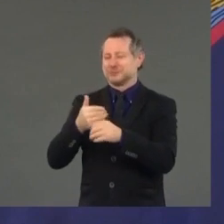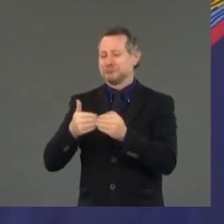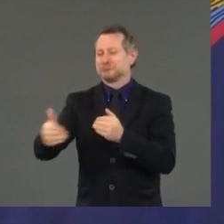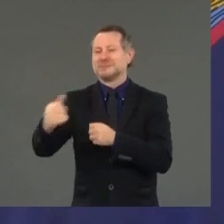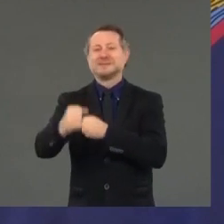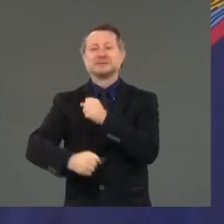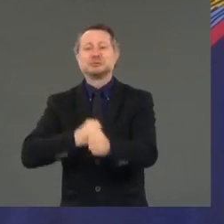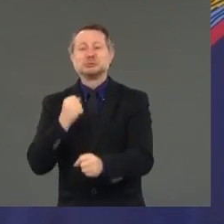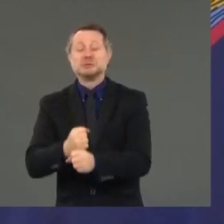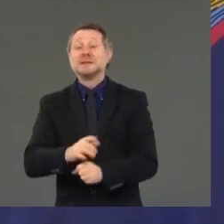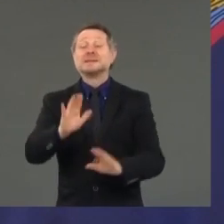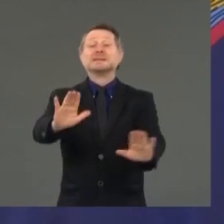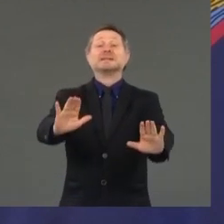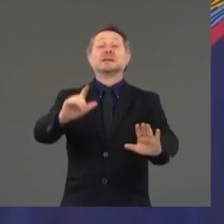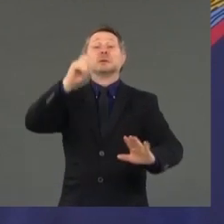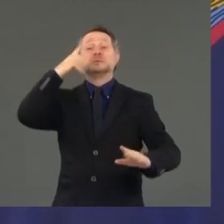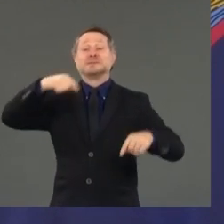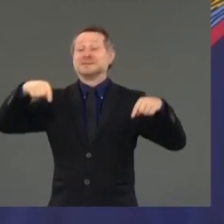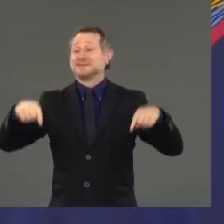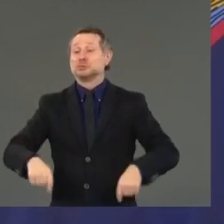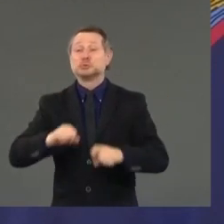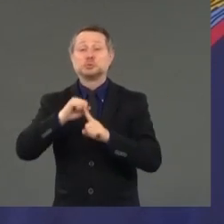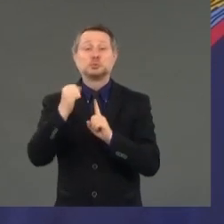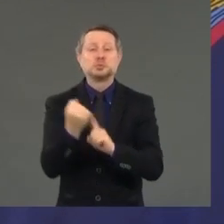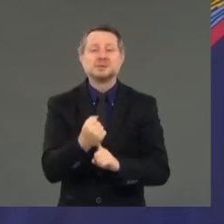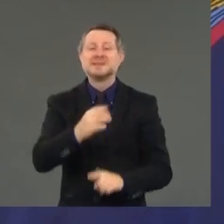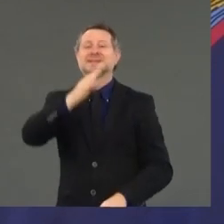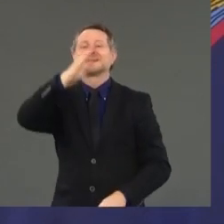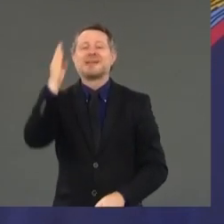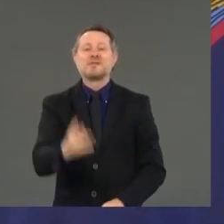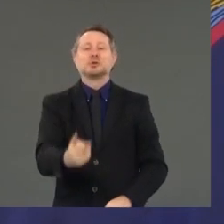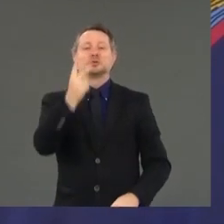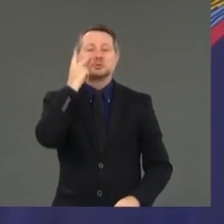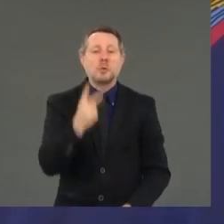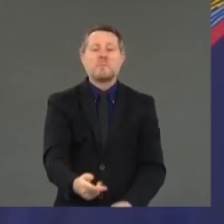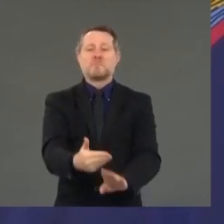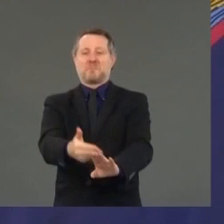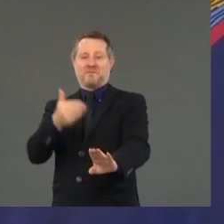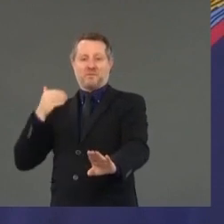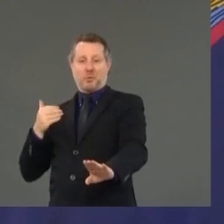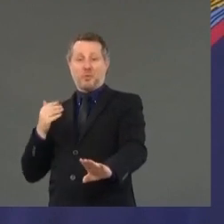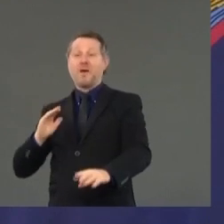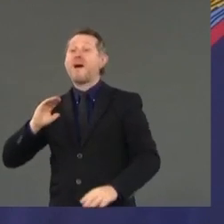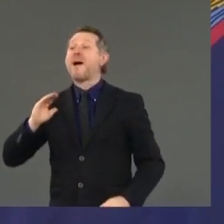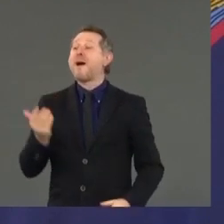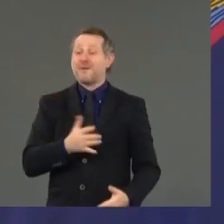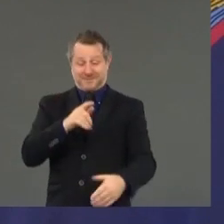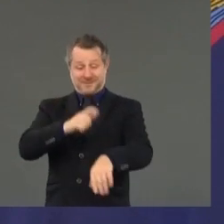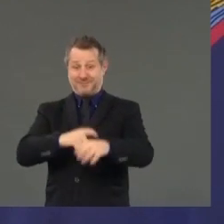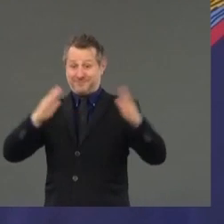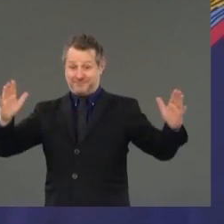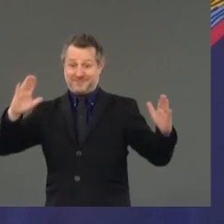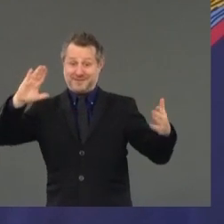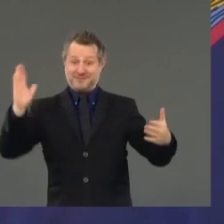YEAR? WELL, LOOK, YOU ARE IN THE MIDDLE OF A SITUATION THAT NO